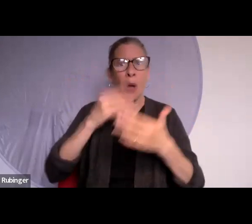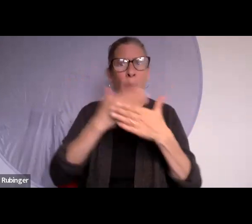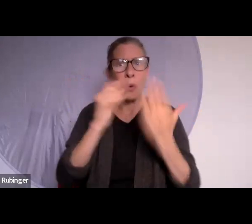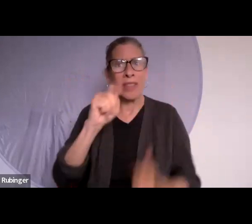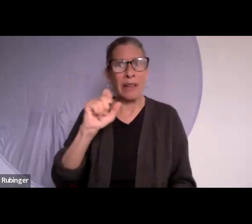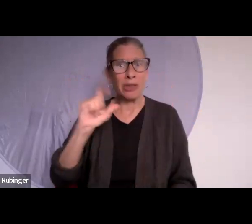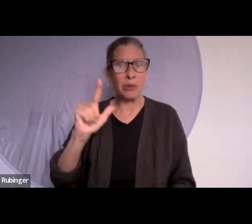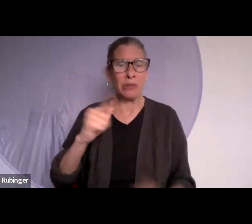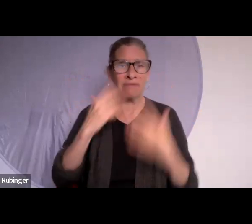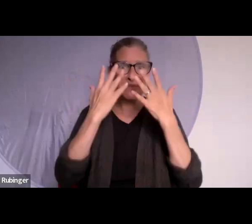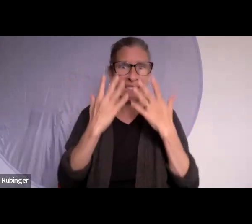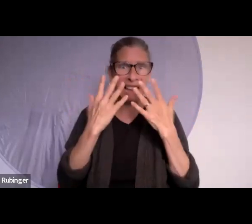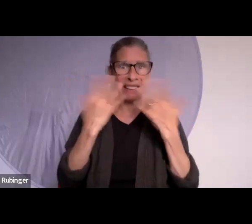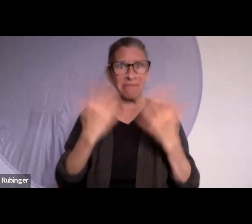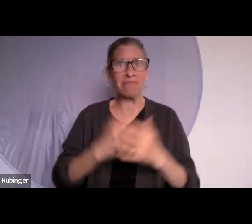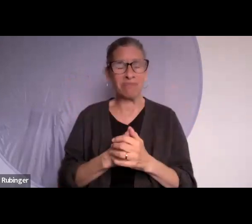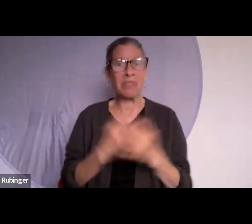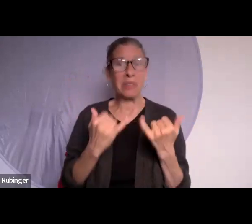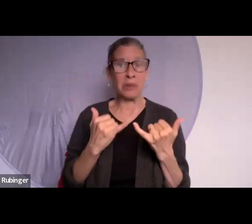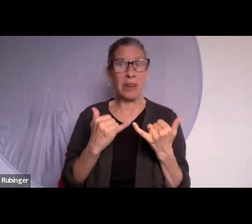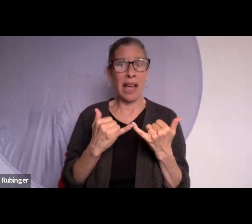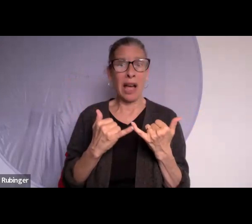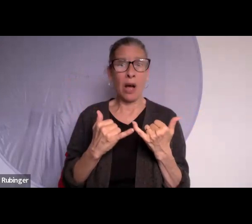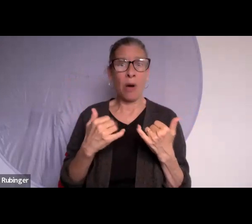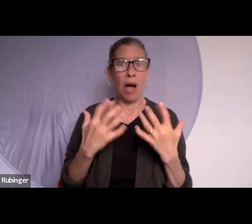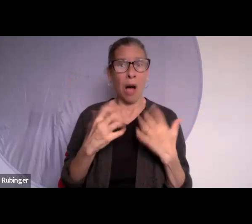a shame and so I want to make sure that we have it for the